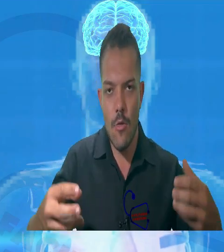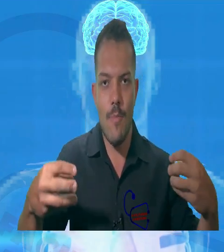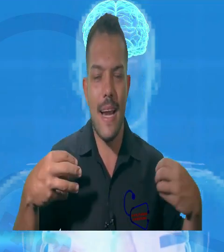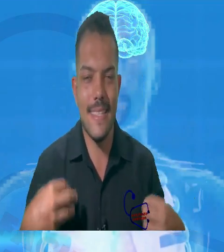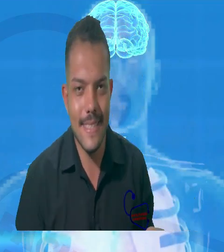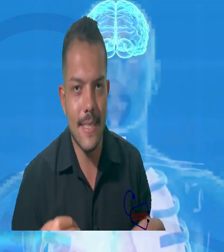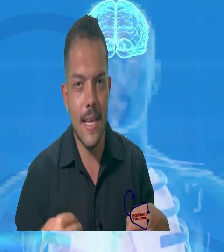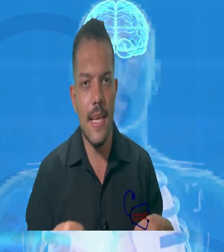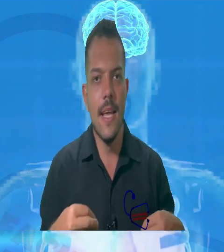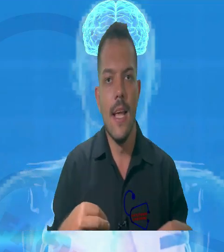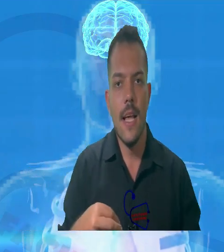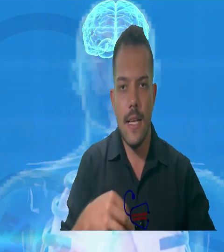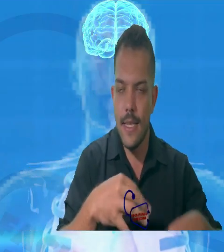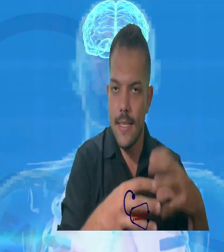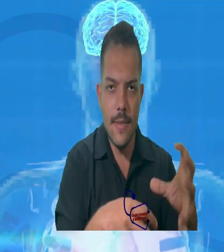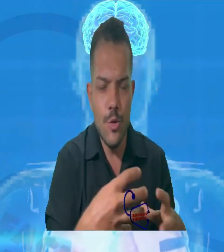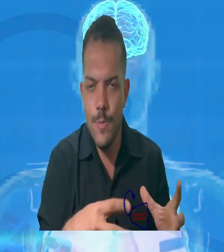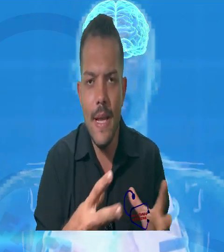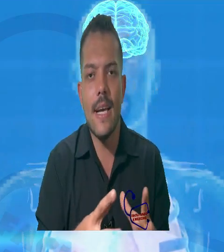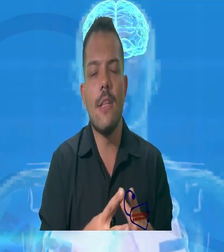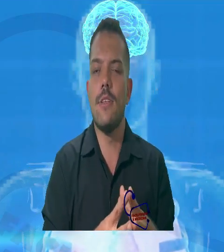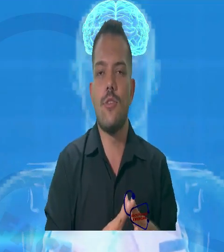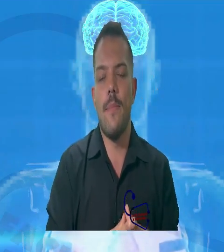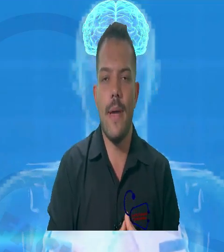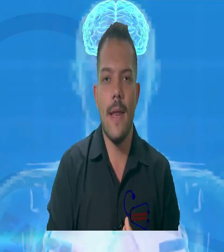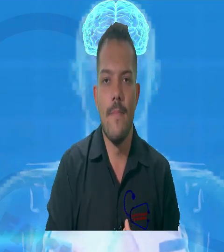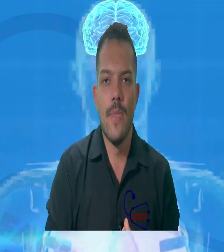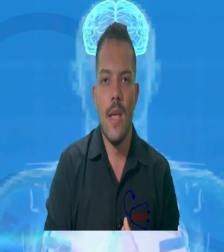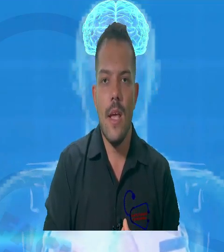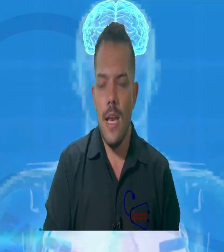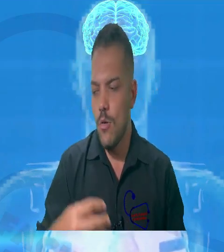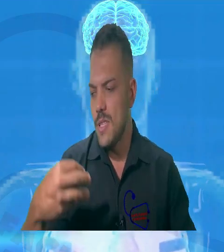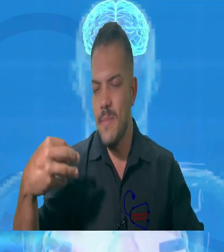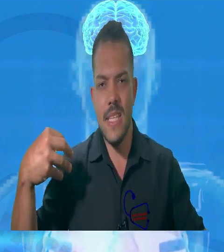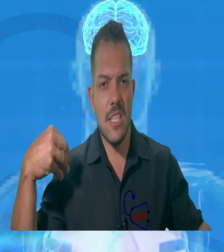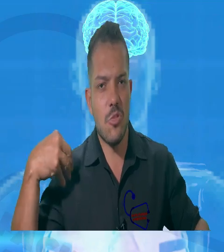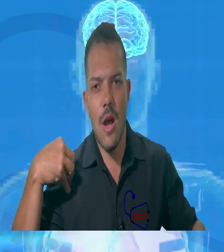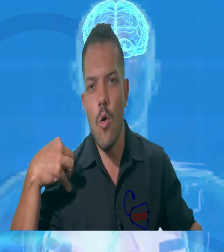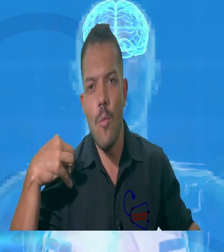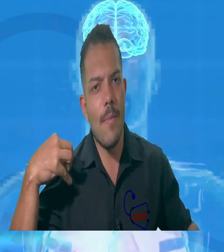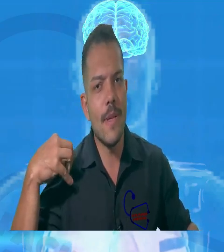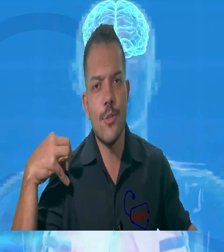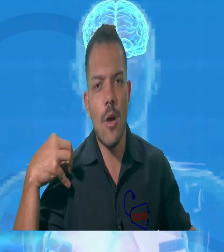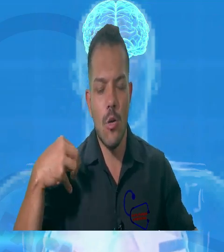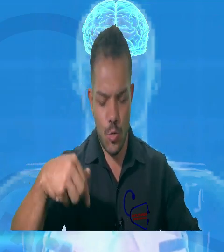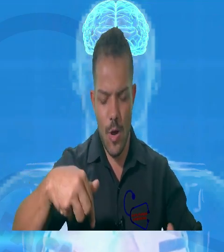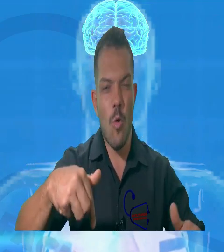a parasite there that is multiplying on your skin? it contaminates your personal clothing your underwear